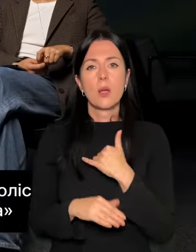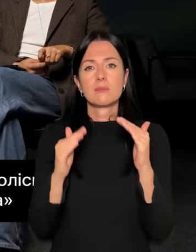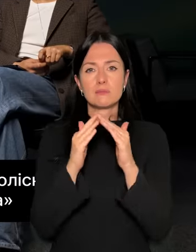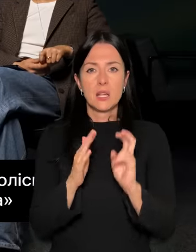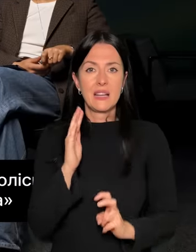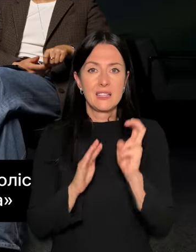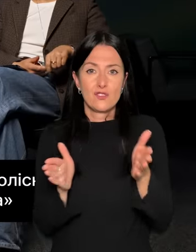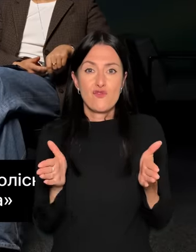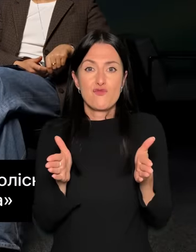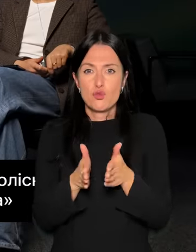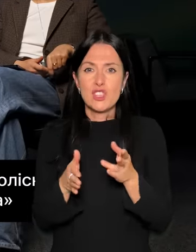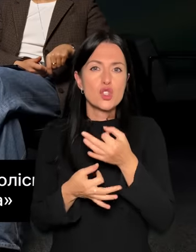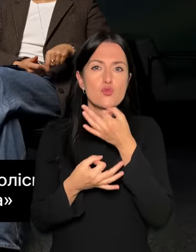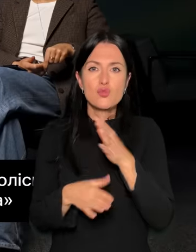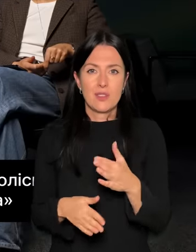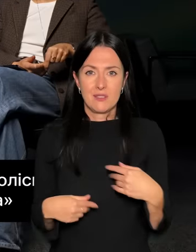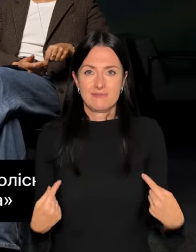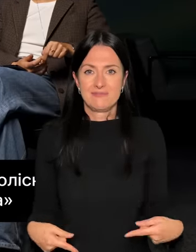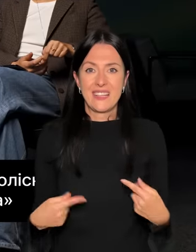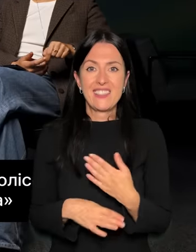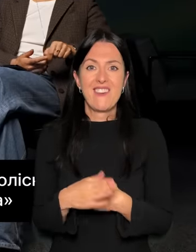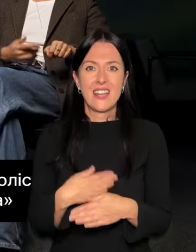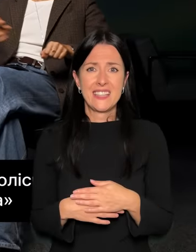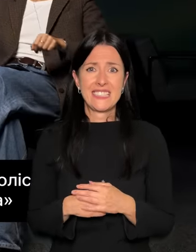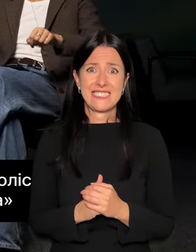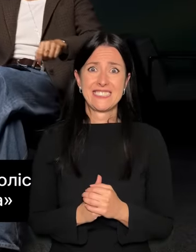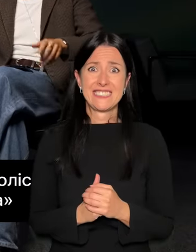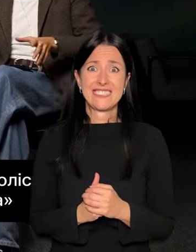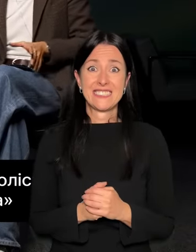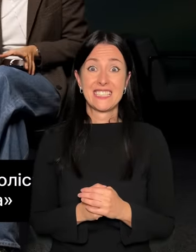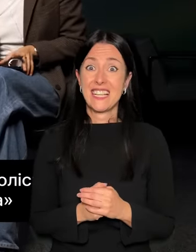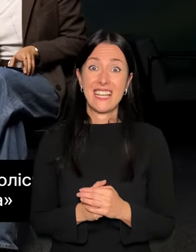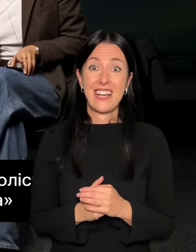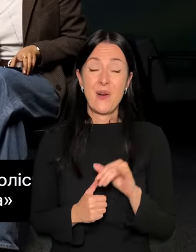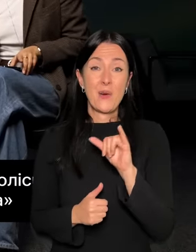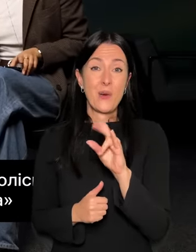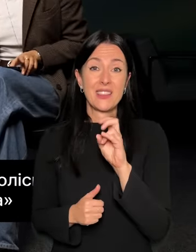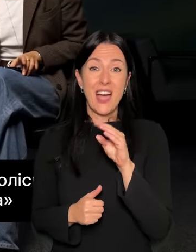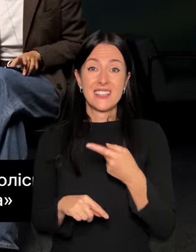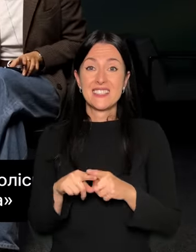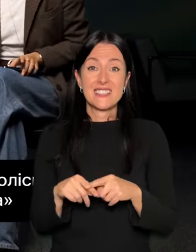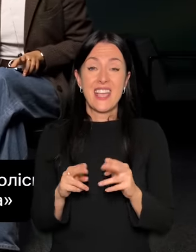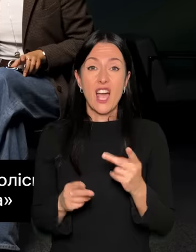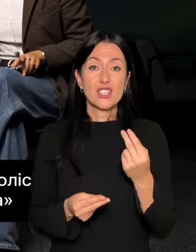"The elevator in my building is smaller than any wheelchair." In Nata's building... It's like a joke.